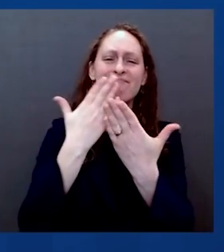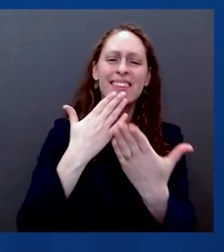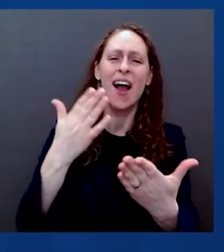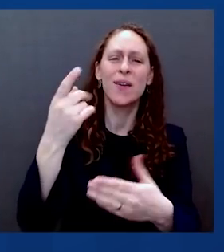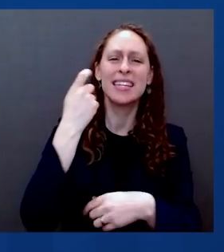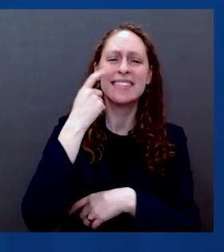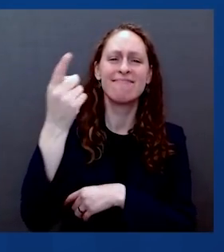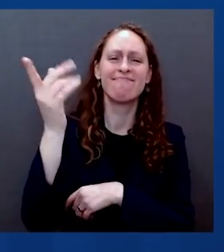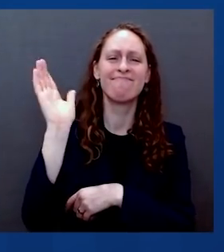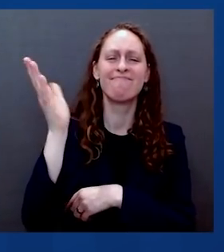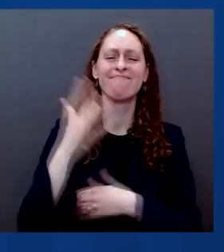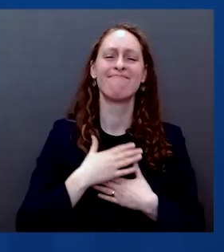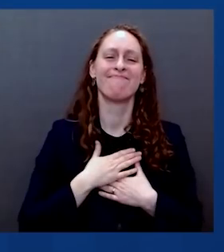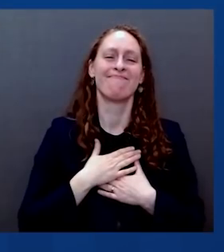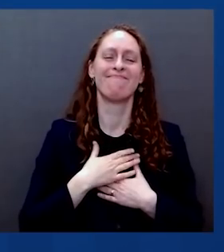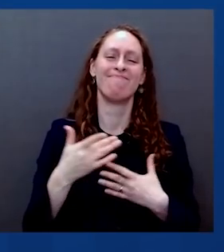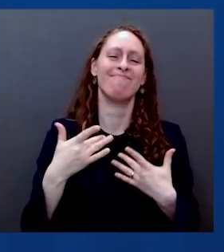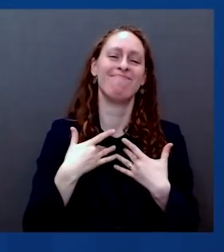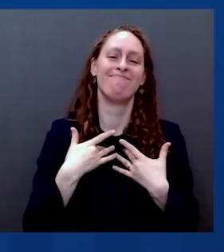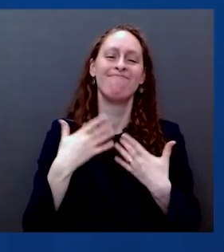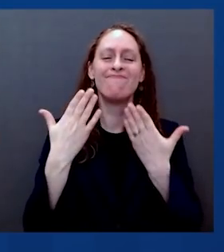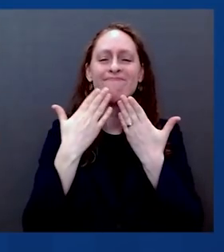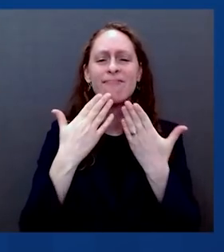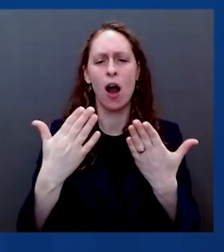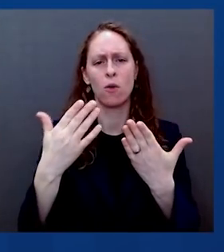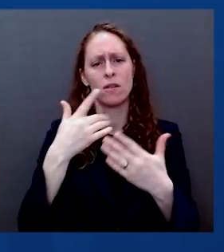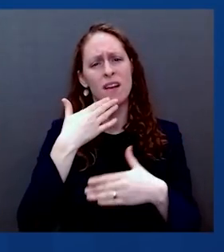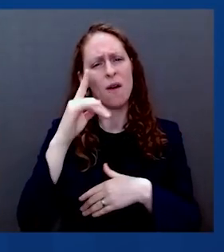I can't wait to see what you do next. Thank you.